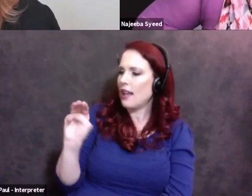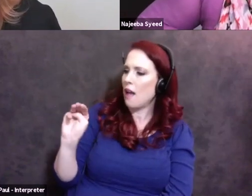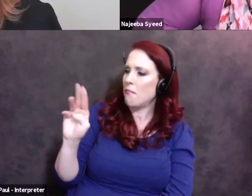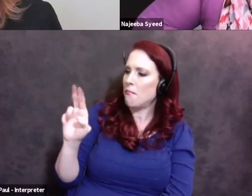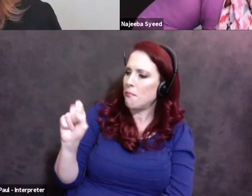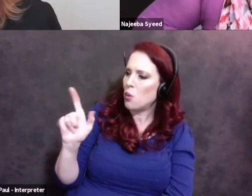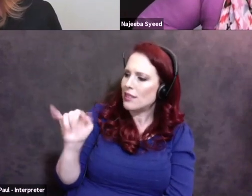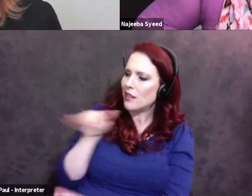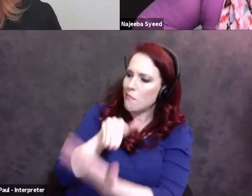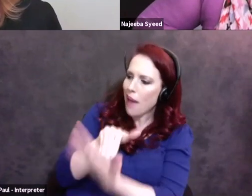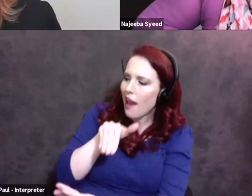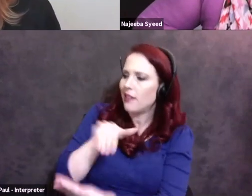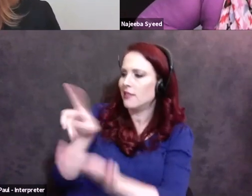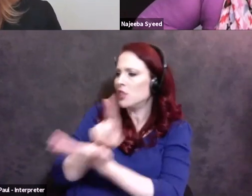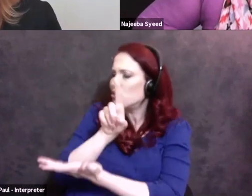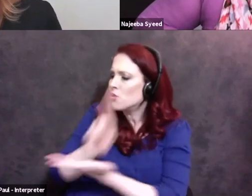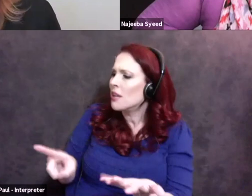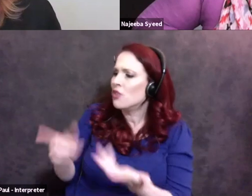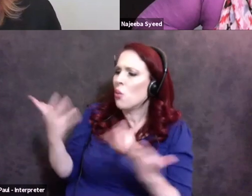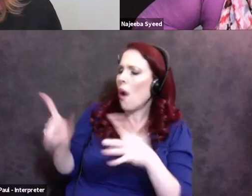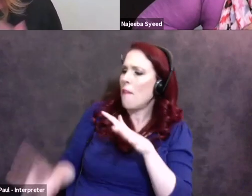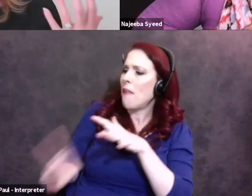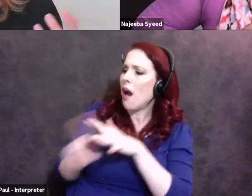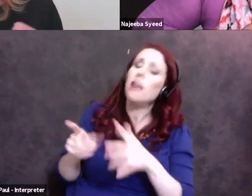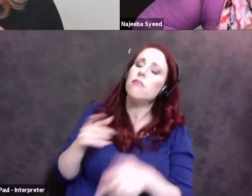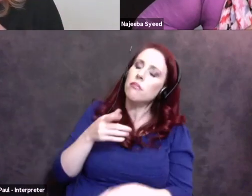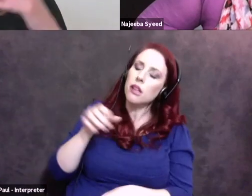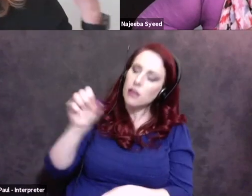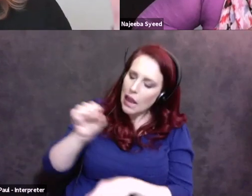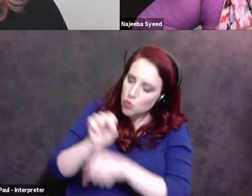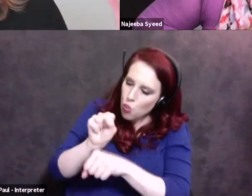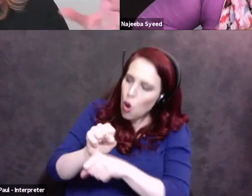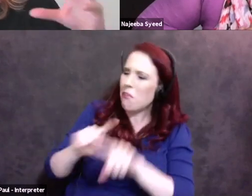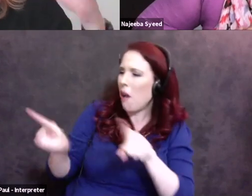What types of things come up? Especially in the workplace but in general because I think things that come up outside